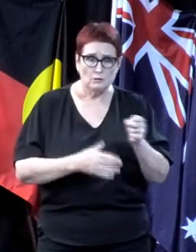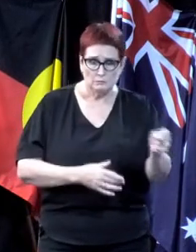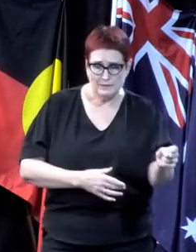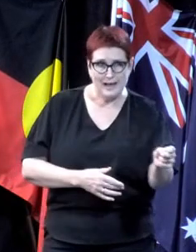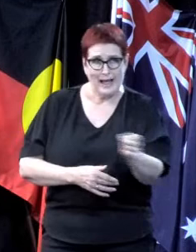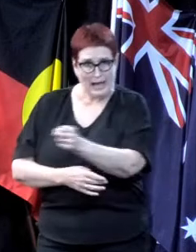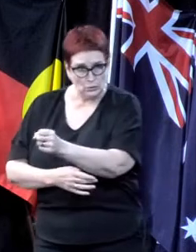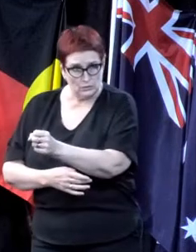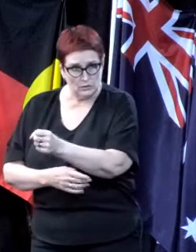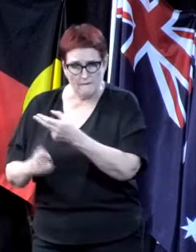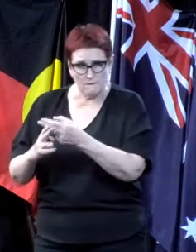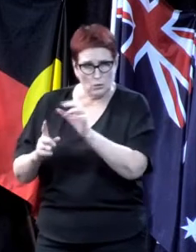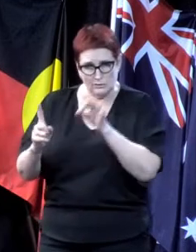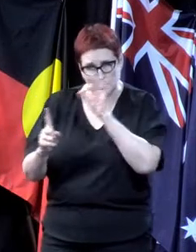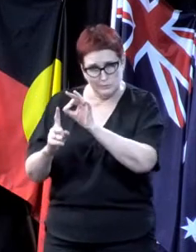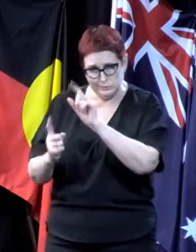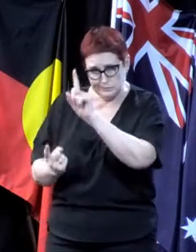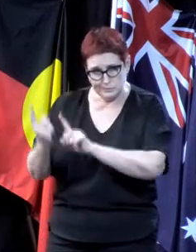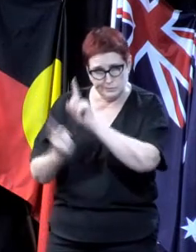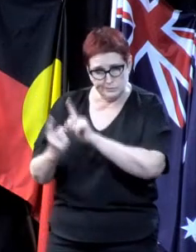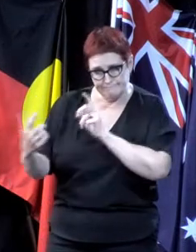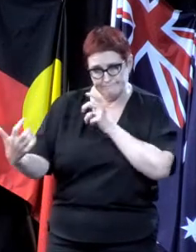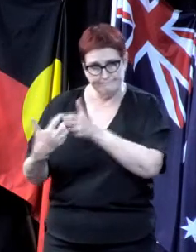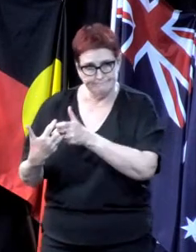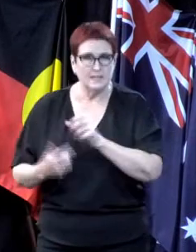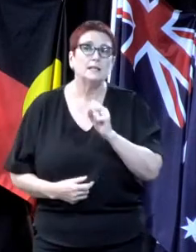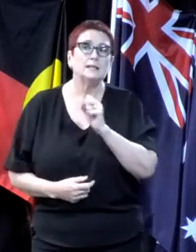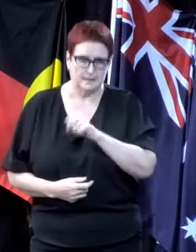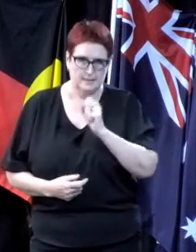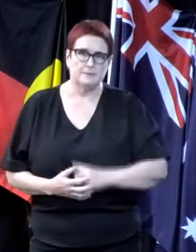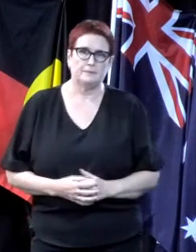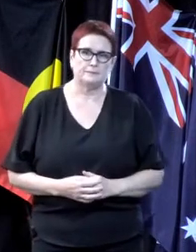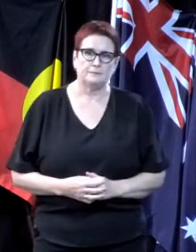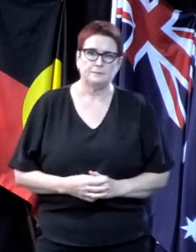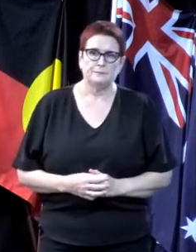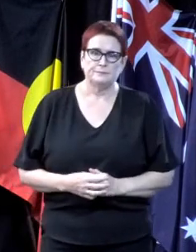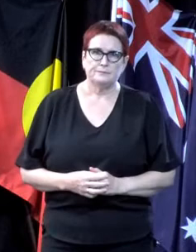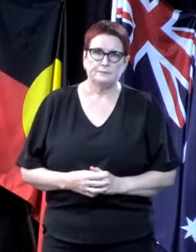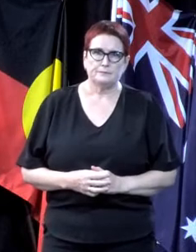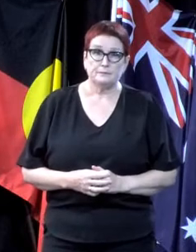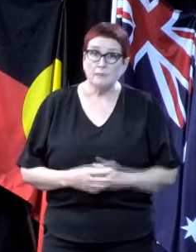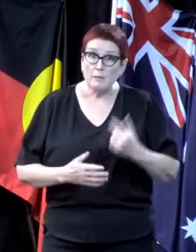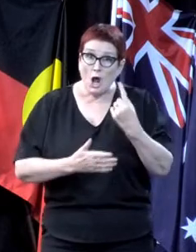in order to have their specific needs met. Yes. But that's not just limited to students with disabilities.